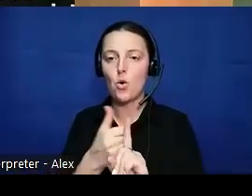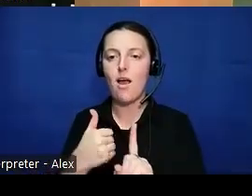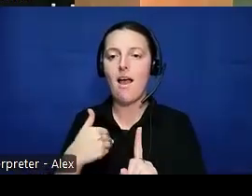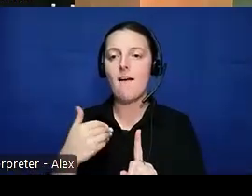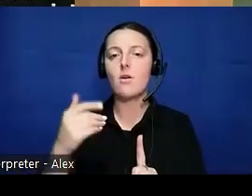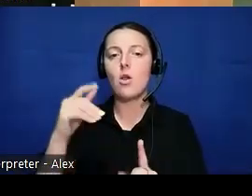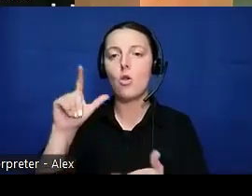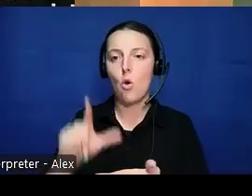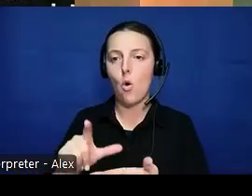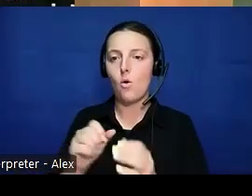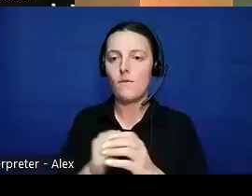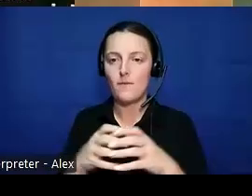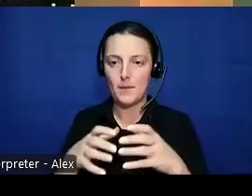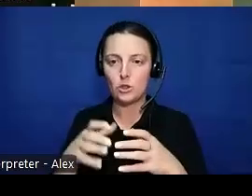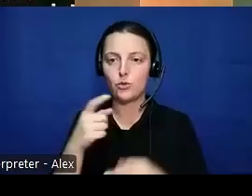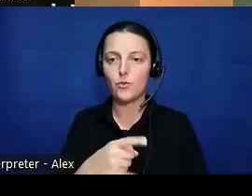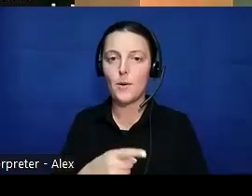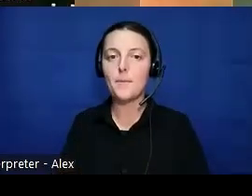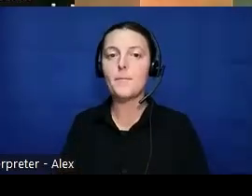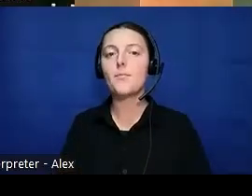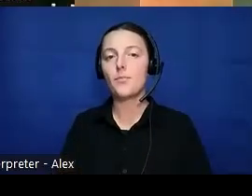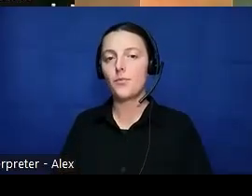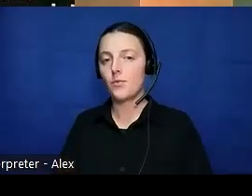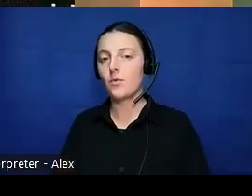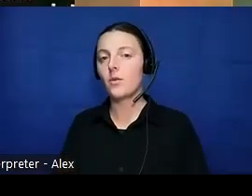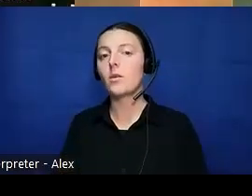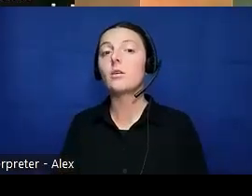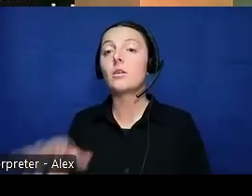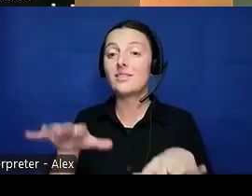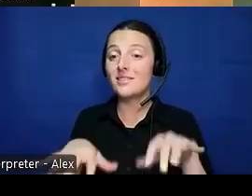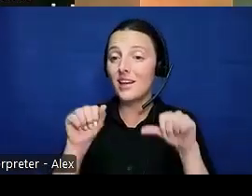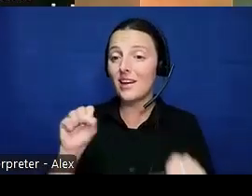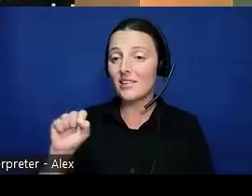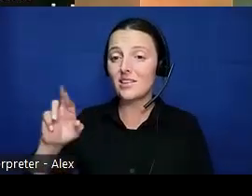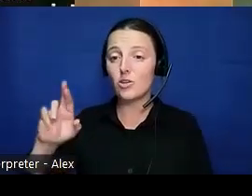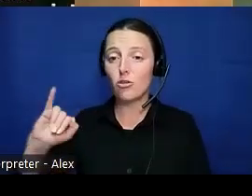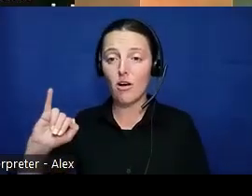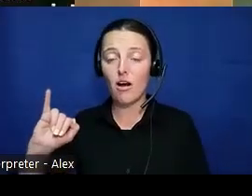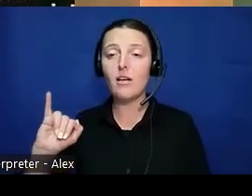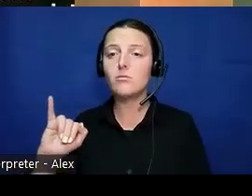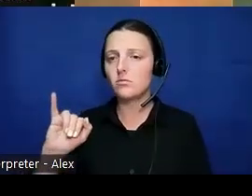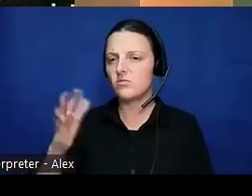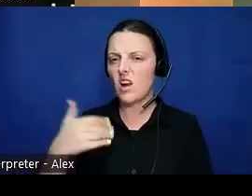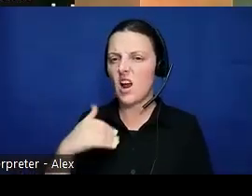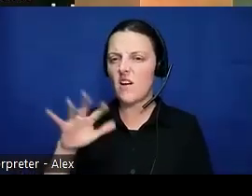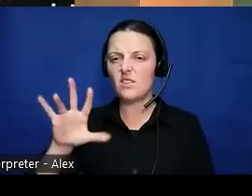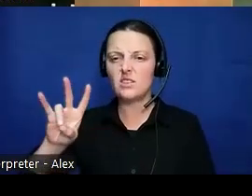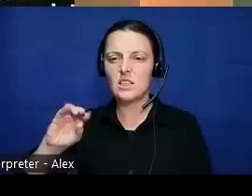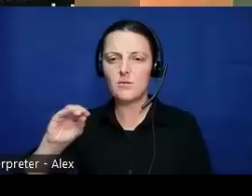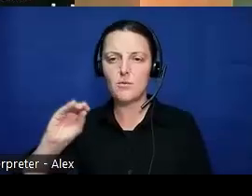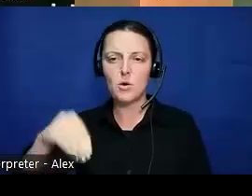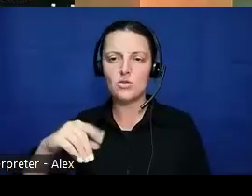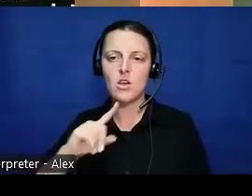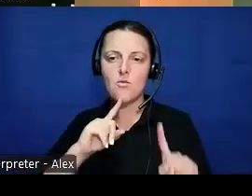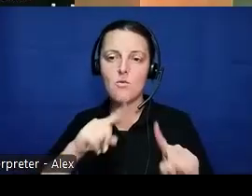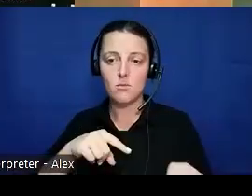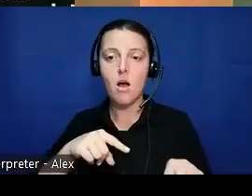right? Taking an SSRI, you know, you get 57% response. Okay. But what if you're inflamed